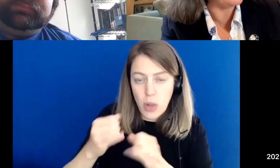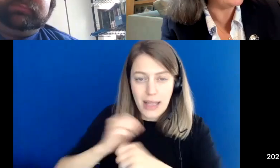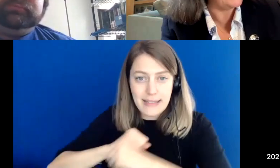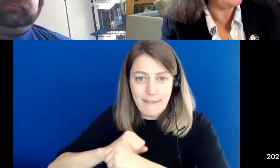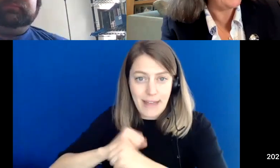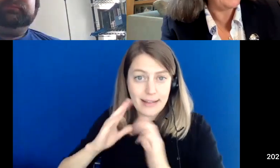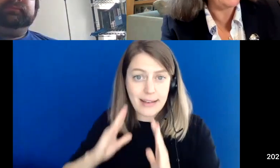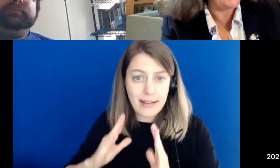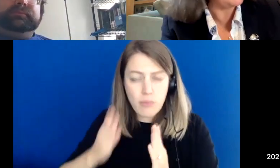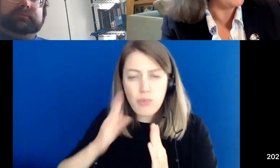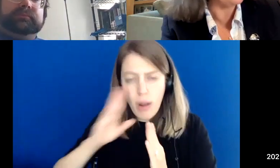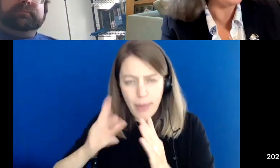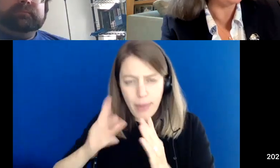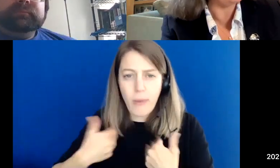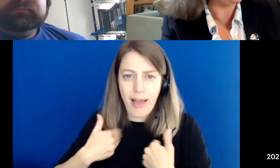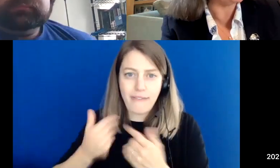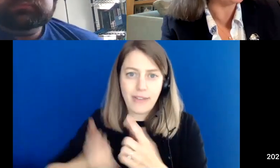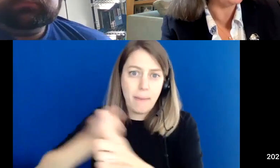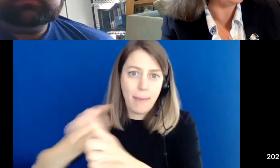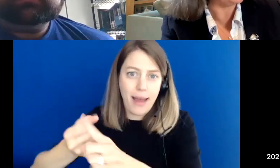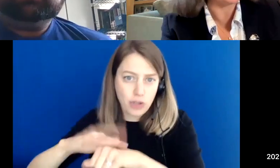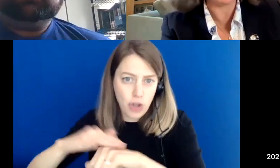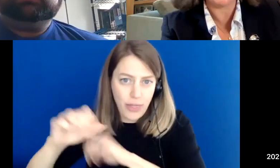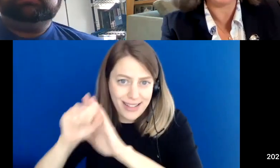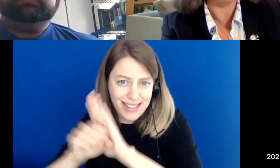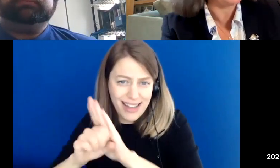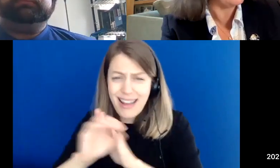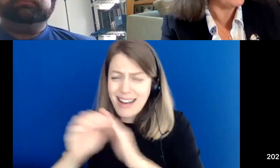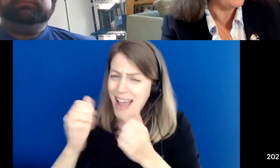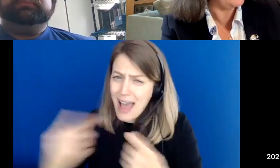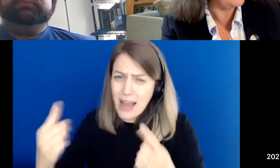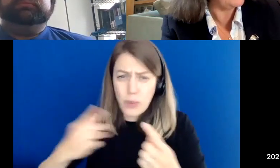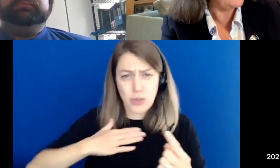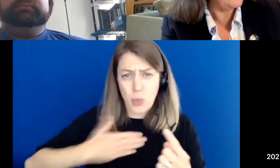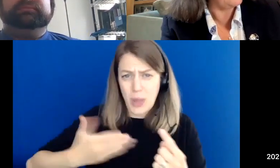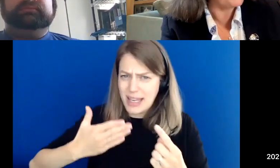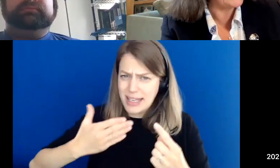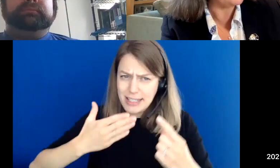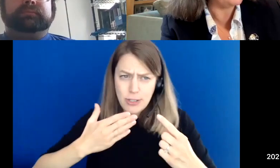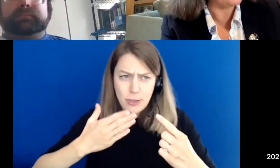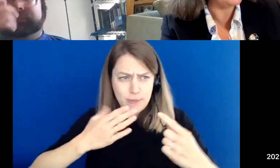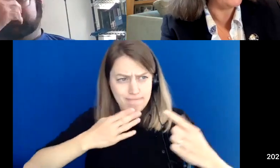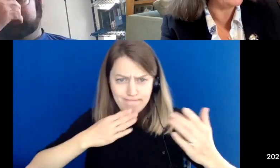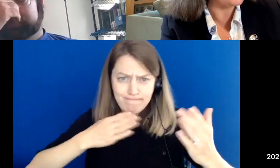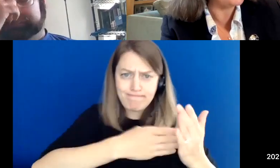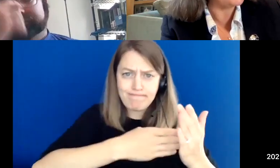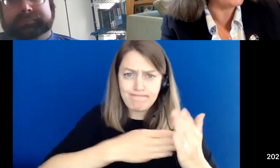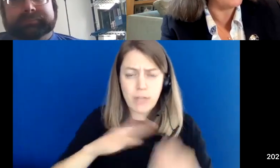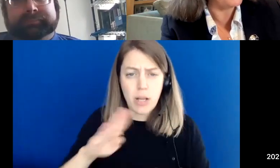the State and any other individual's willingness to take on BRI. If Massachusetts fails to do so,